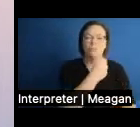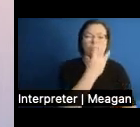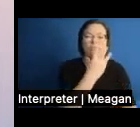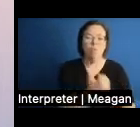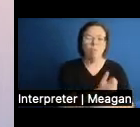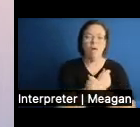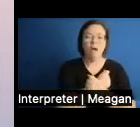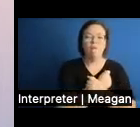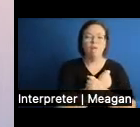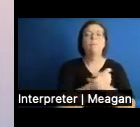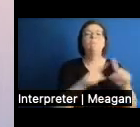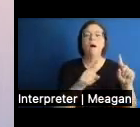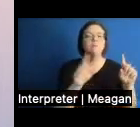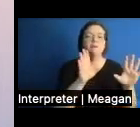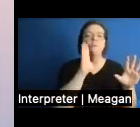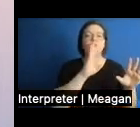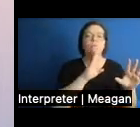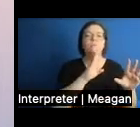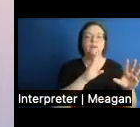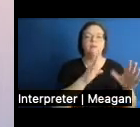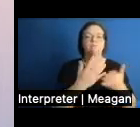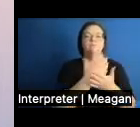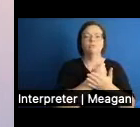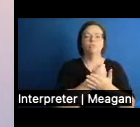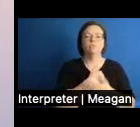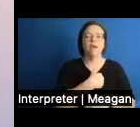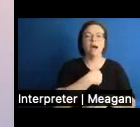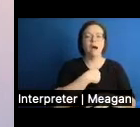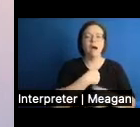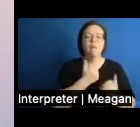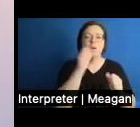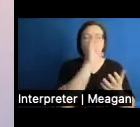but it will be deserved. I've started seeking men to wet the harvest.